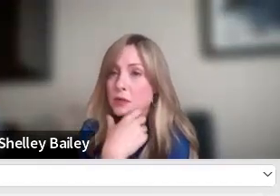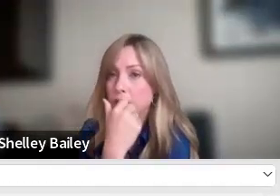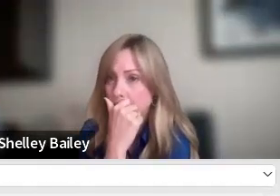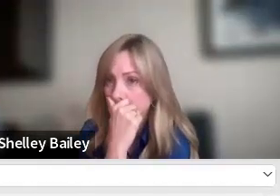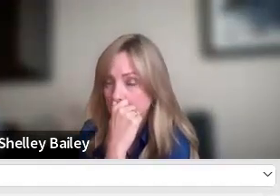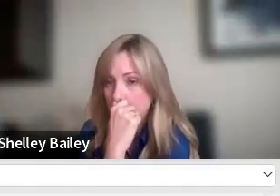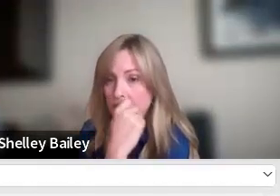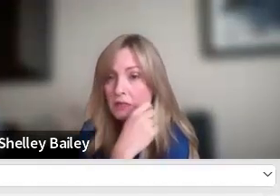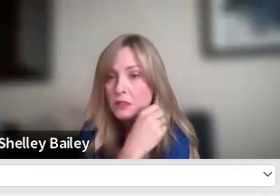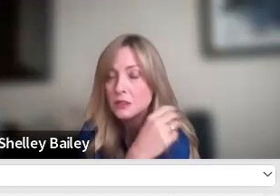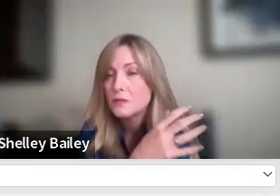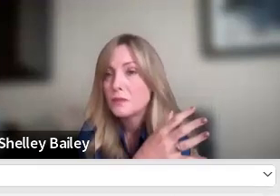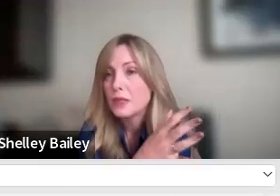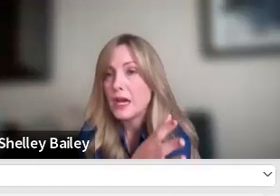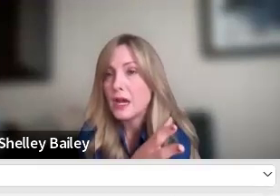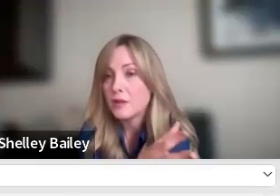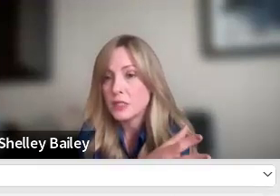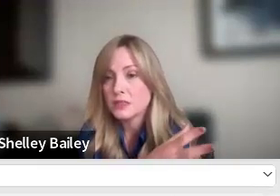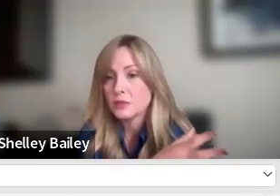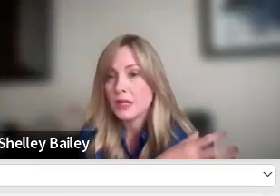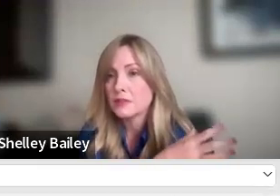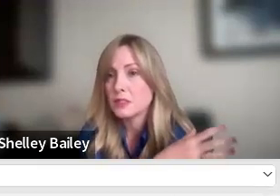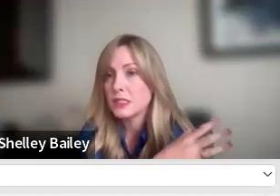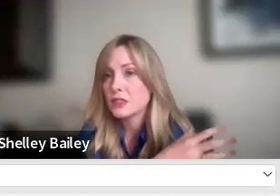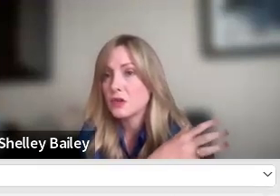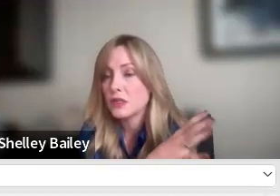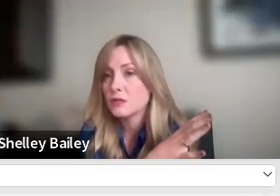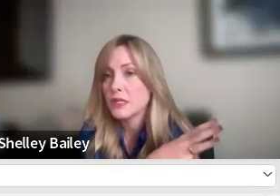how would some of that we wouldn't even have because then we would have to be data calling